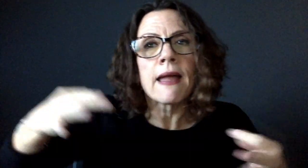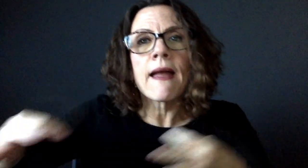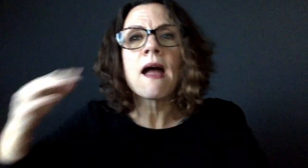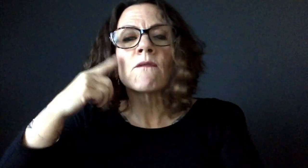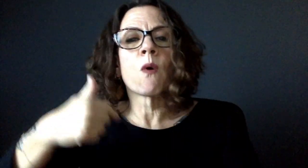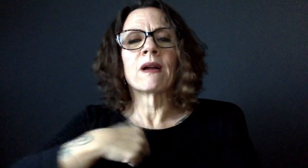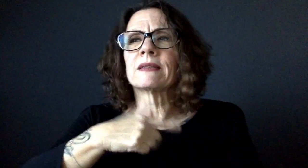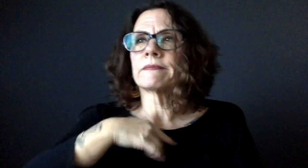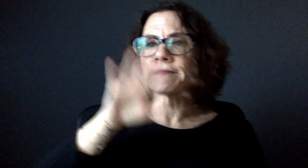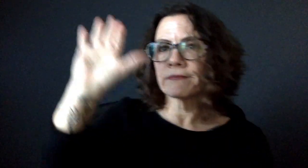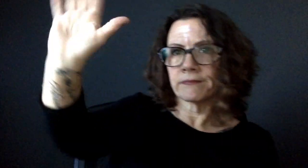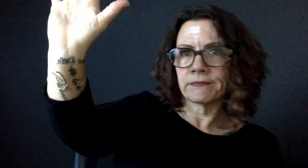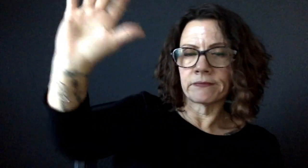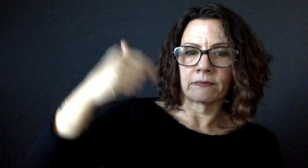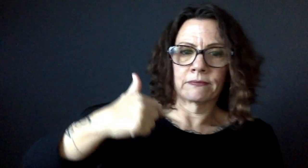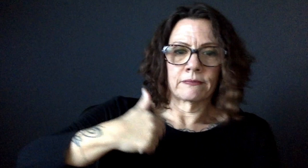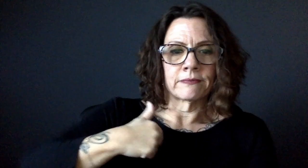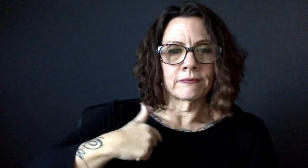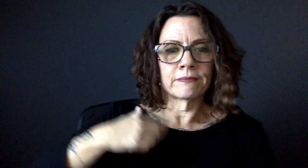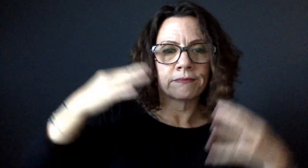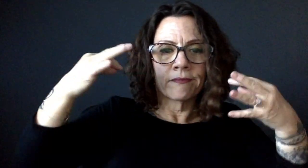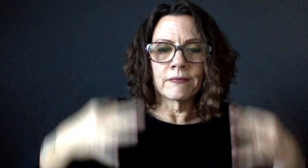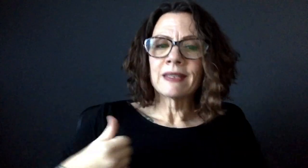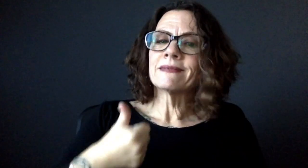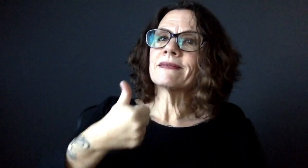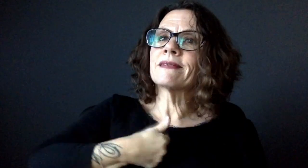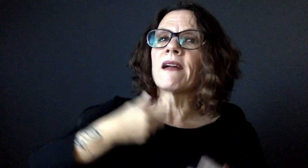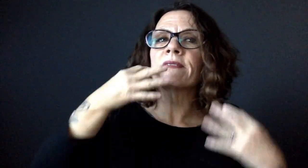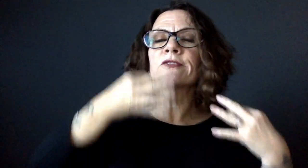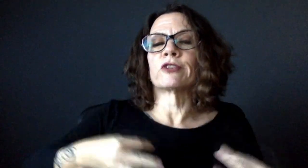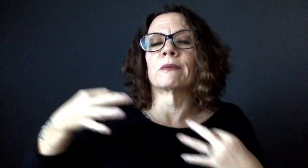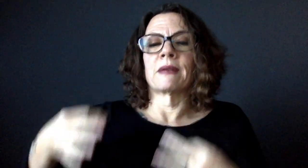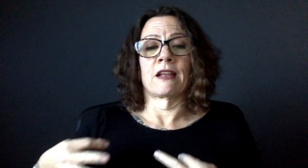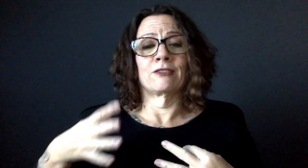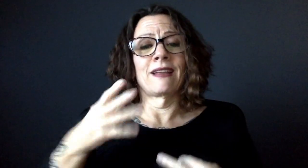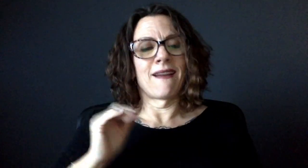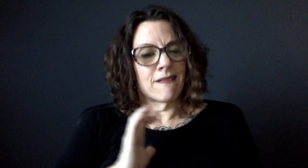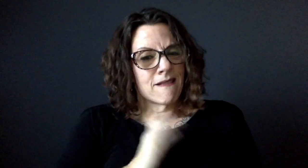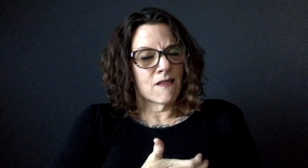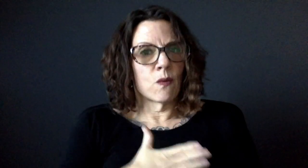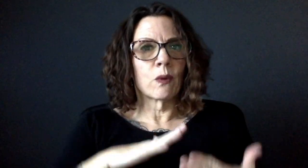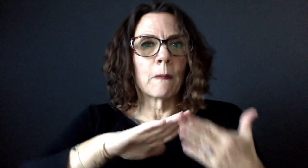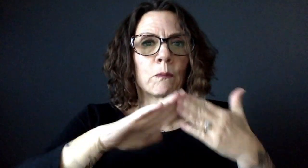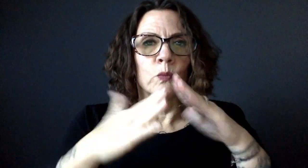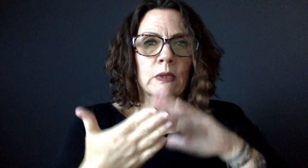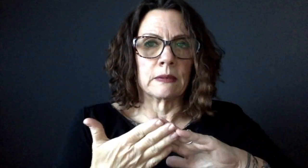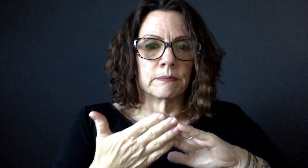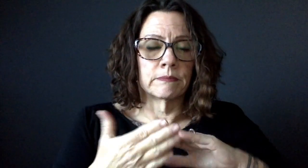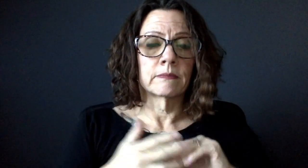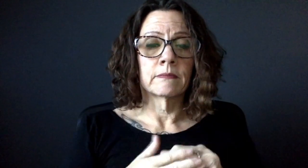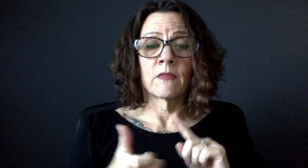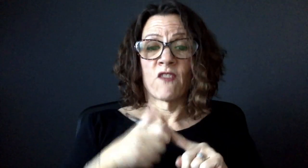in companion to the ideas of self-determination and community.